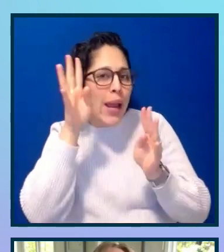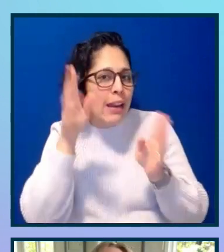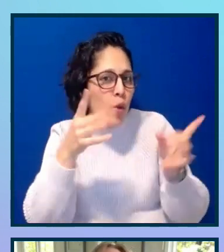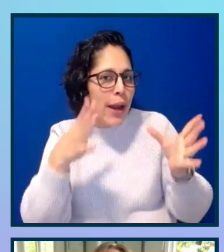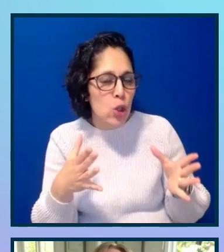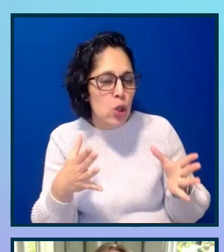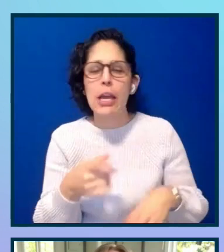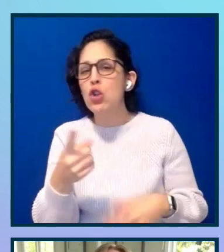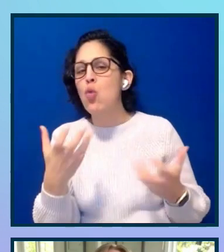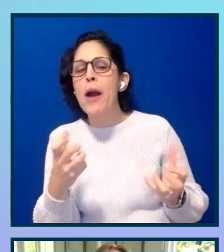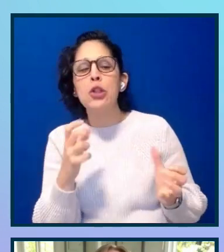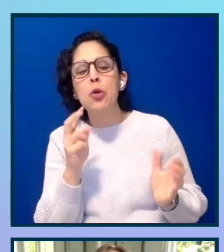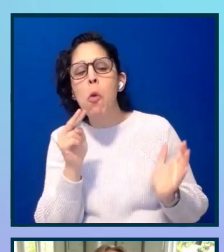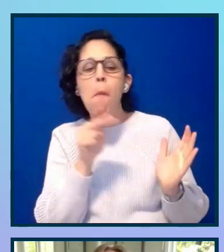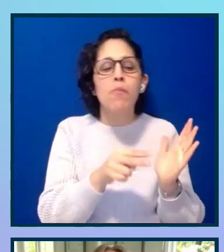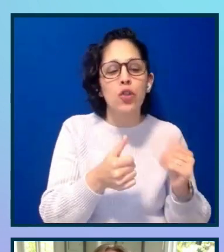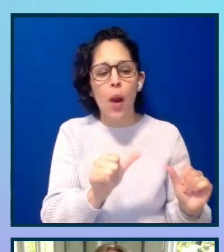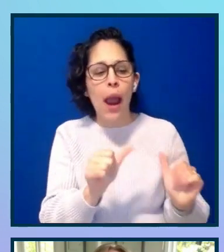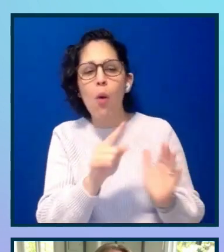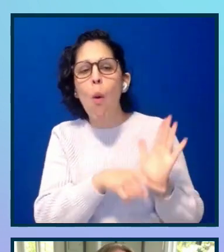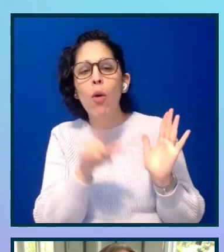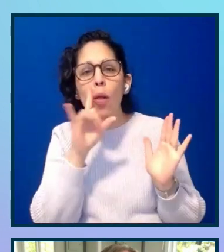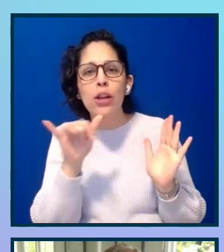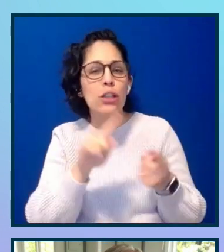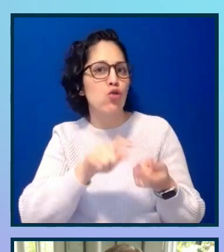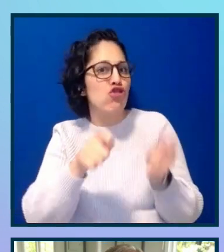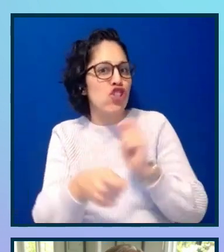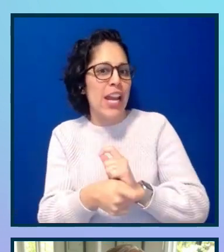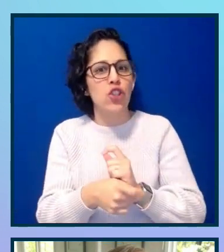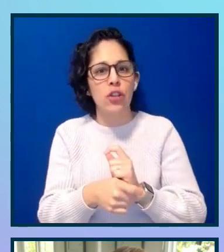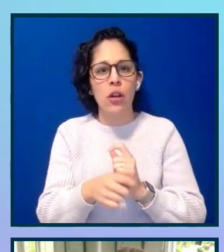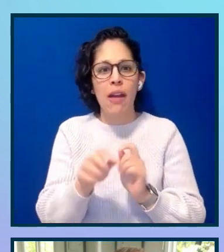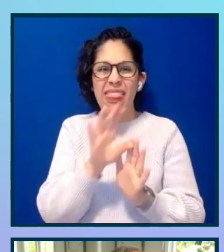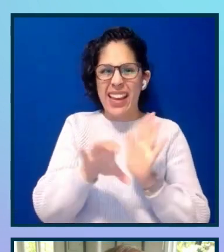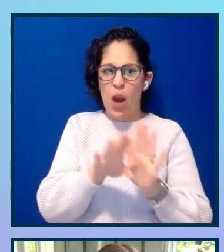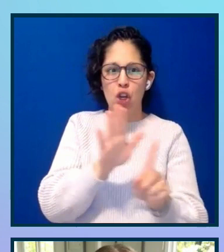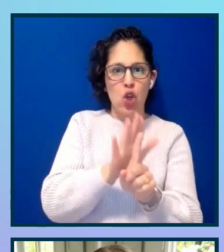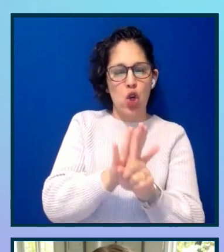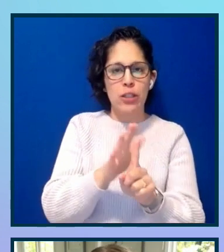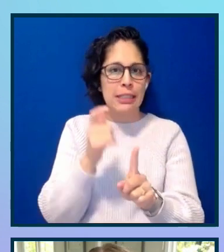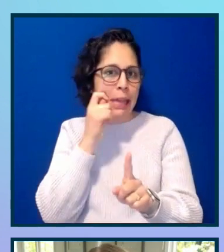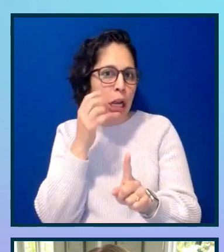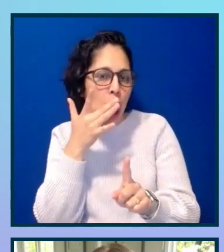or a crack at what it would look like to change the ethnicity of these characters. Well, obviously, you're gonna go into the DAM,